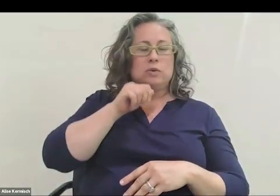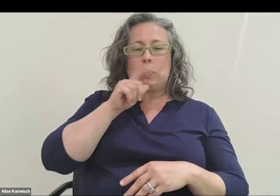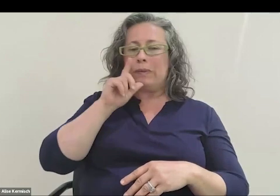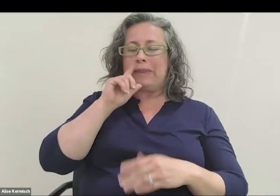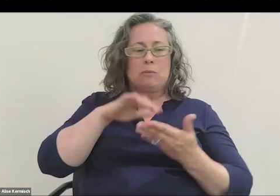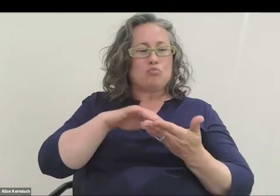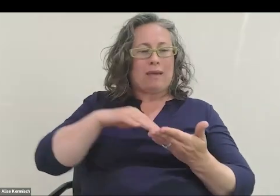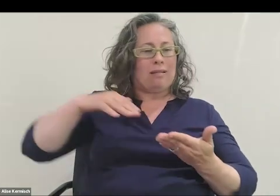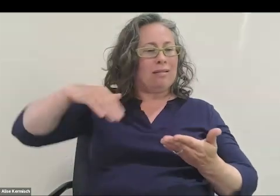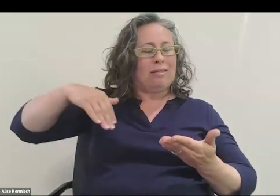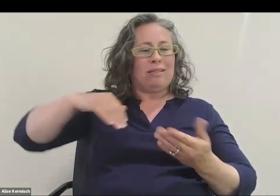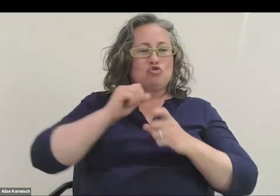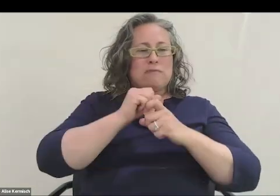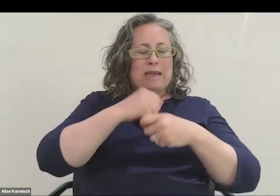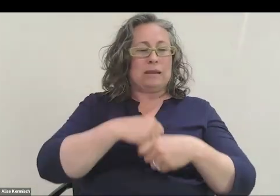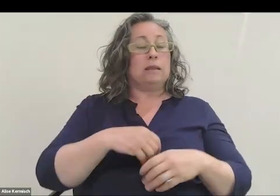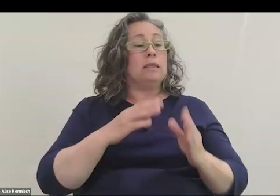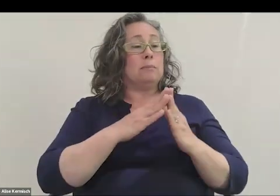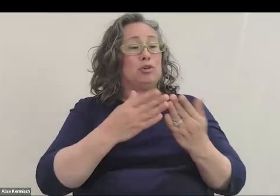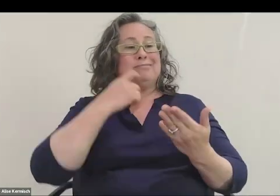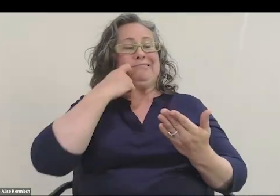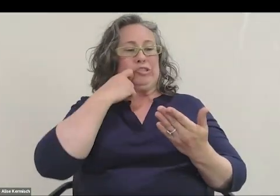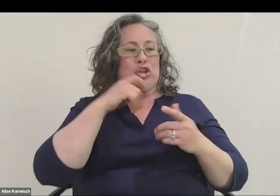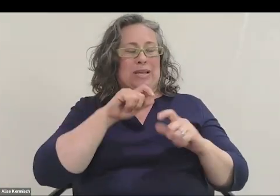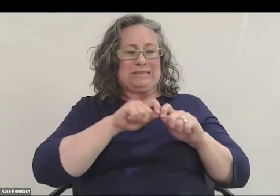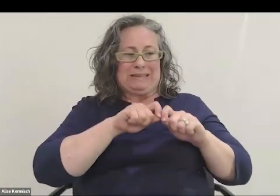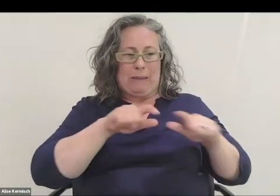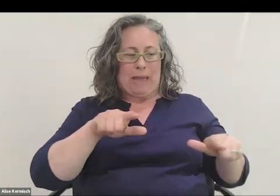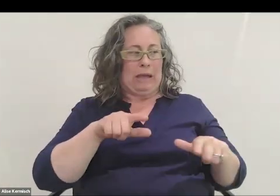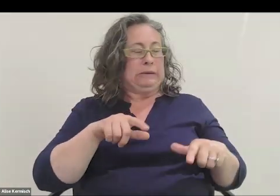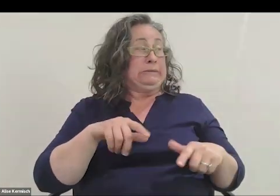The book just came out-- Oh, God, it's in September.